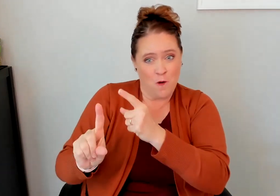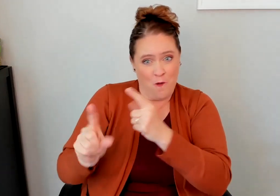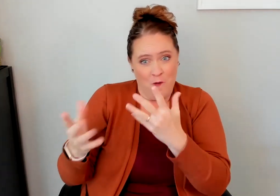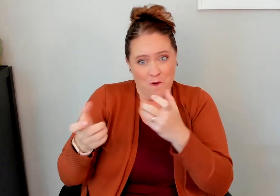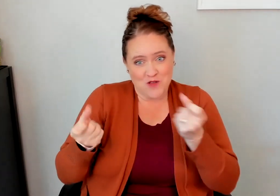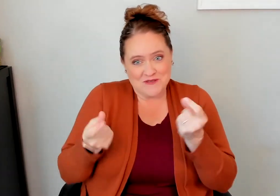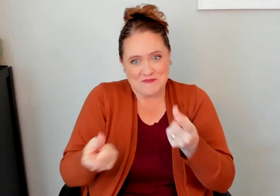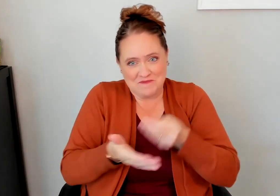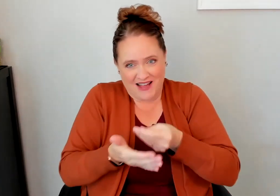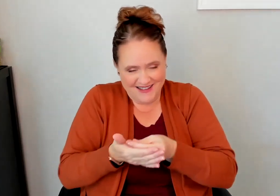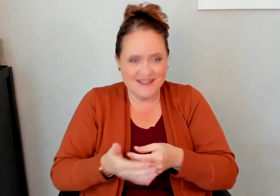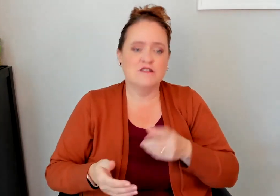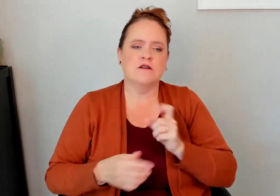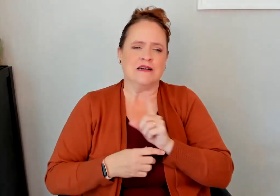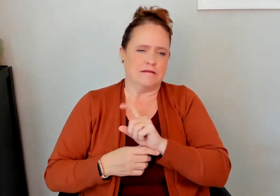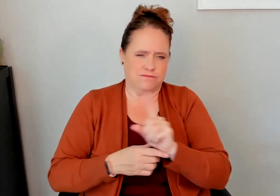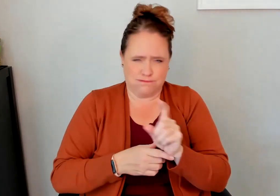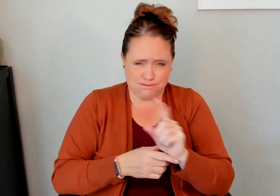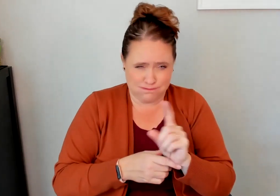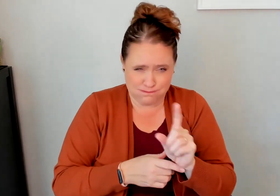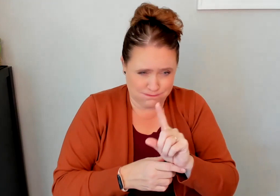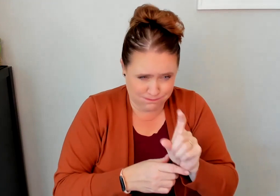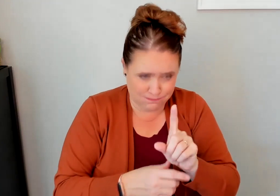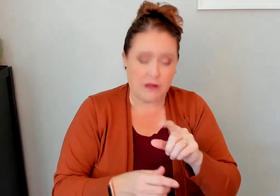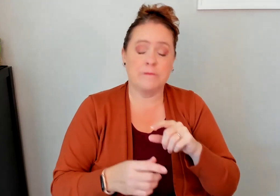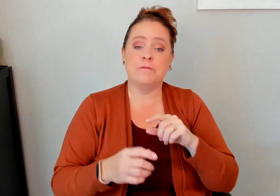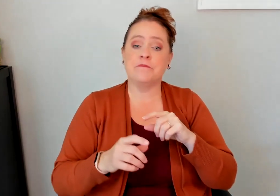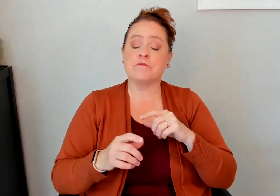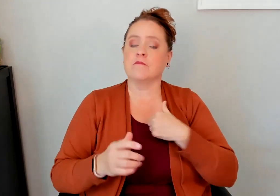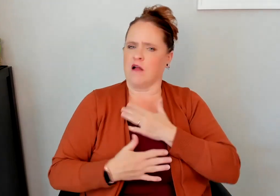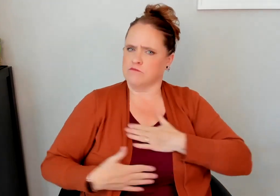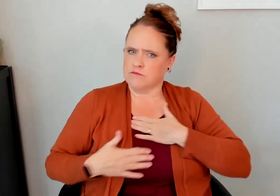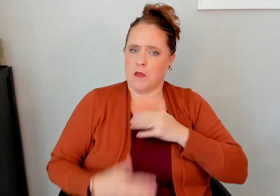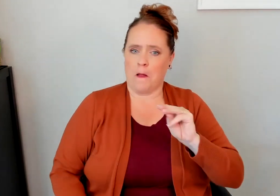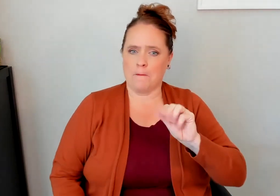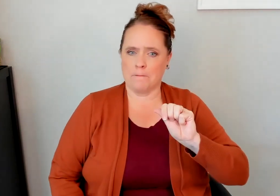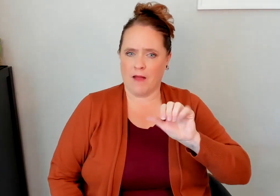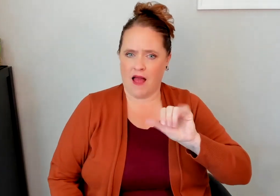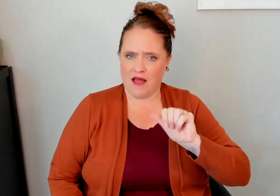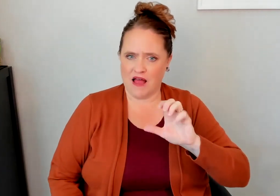to get lost in the shops and spend your money. but something i appreciated from